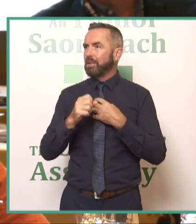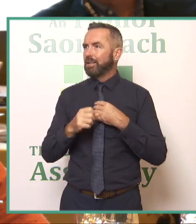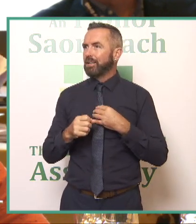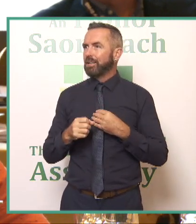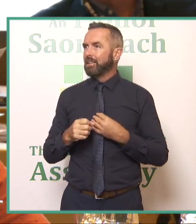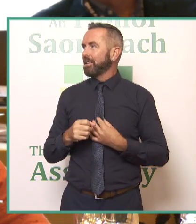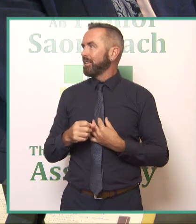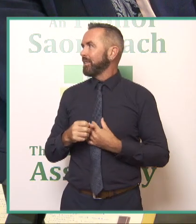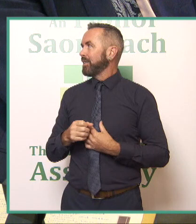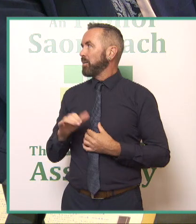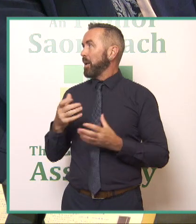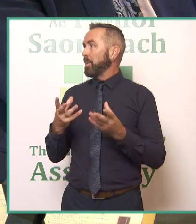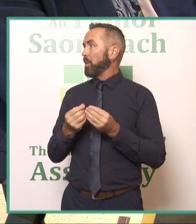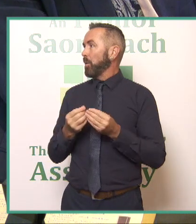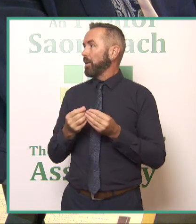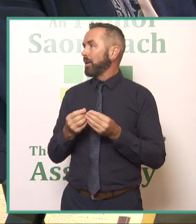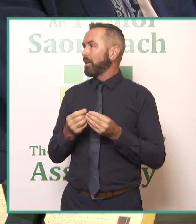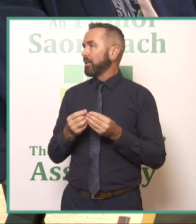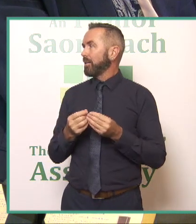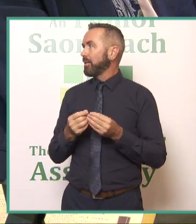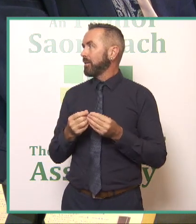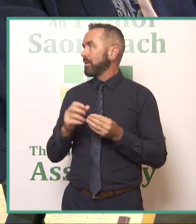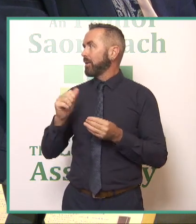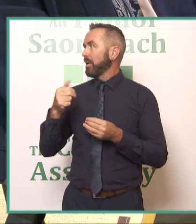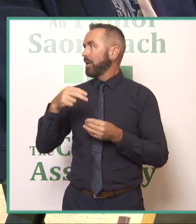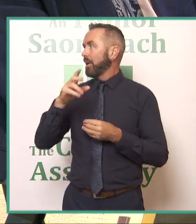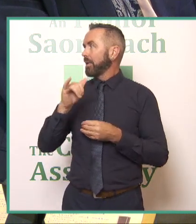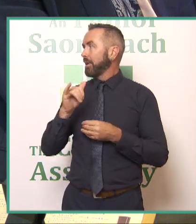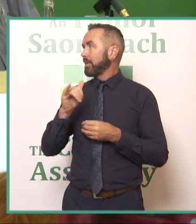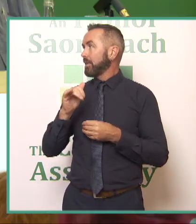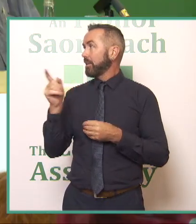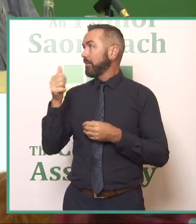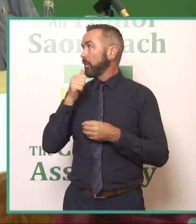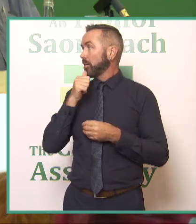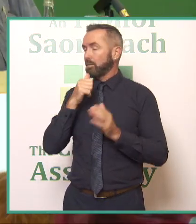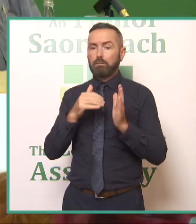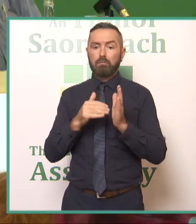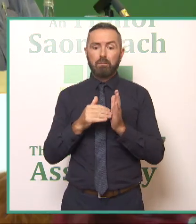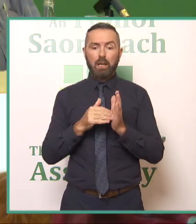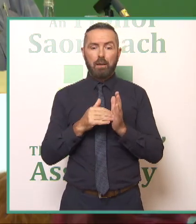that's possible or both thankfully Andy can I can I throw it to you first anyway yeah I mean I uh we